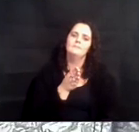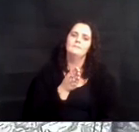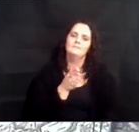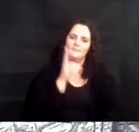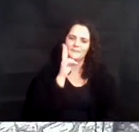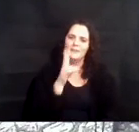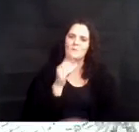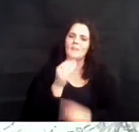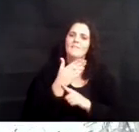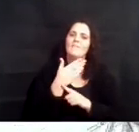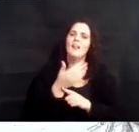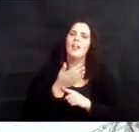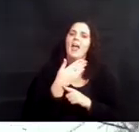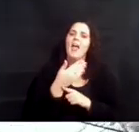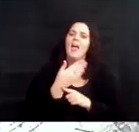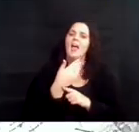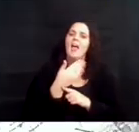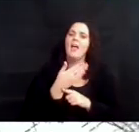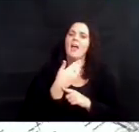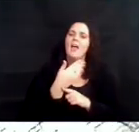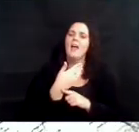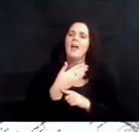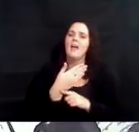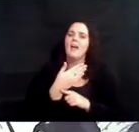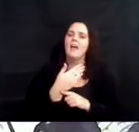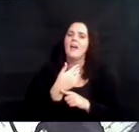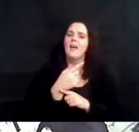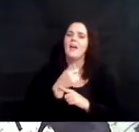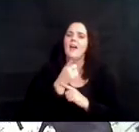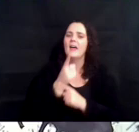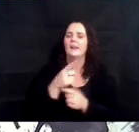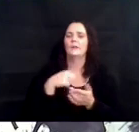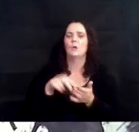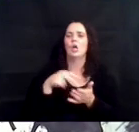There he is, right there. Okay, so this character that's walking forward and carrying that